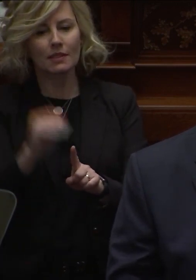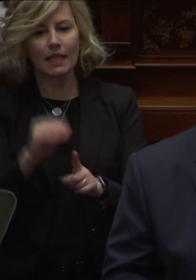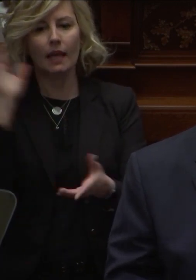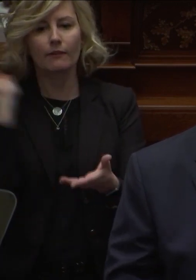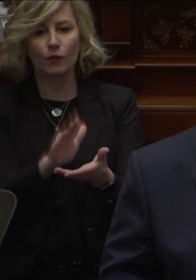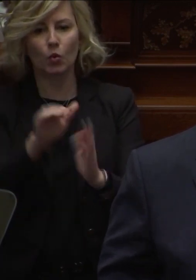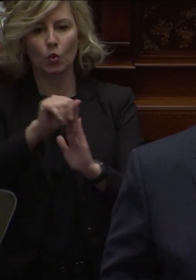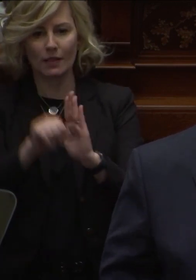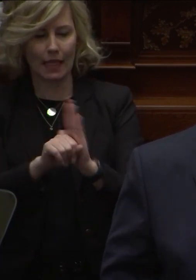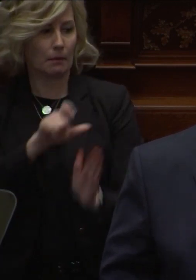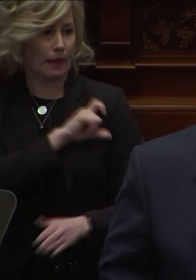BY APPROXIMATELY 15%.